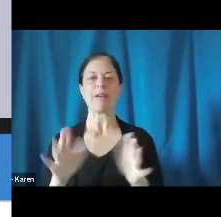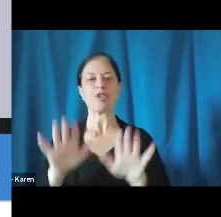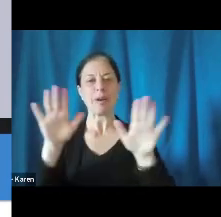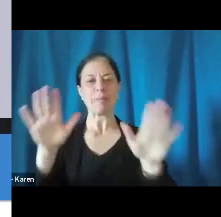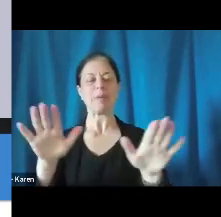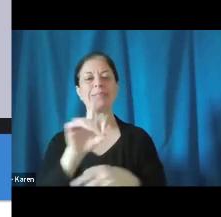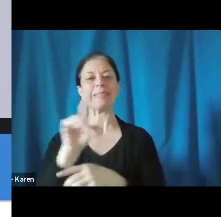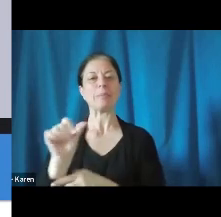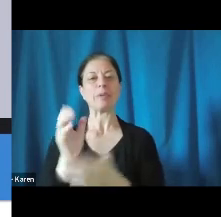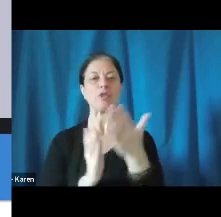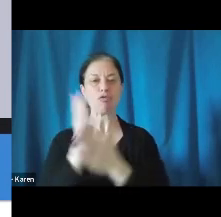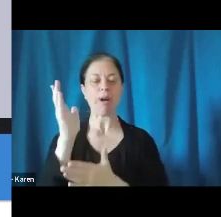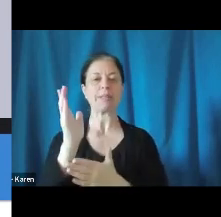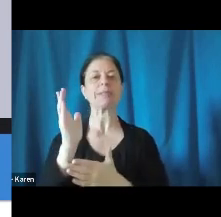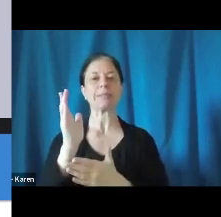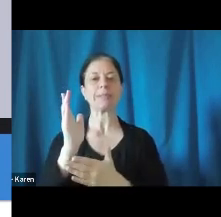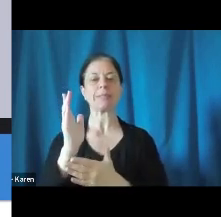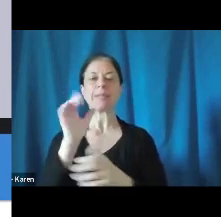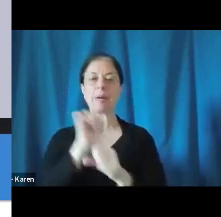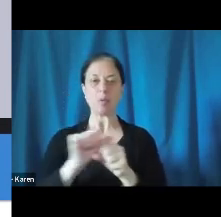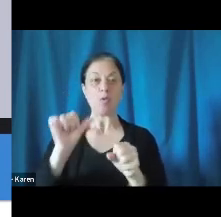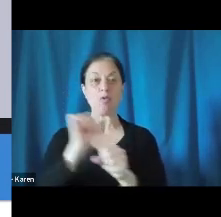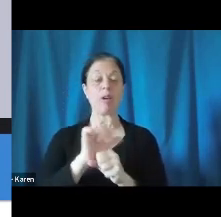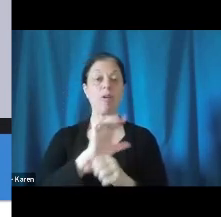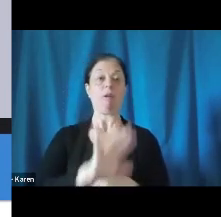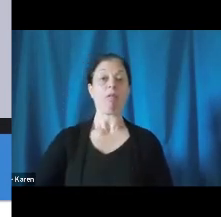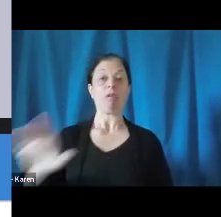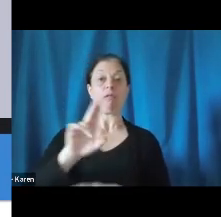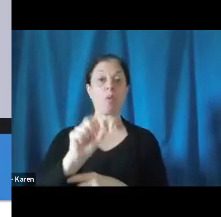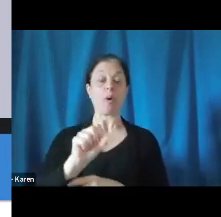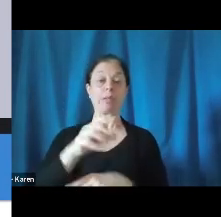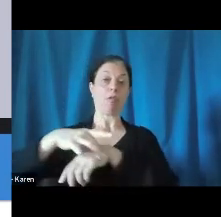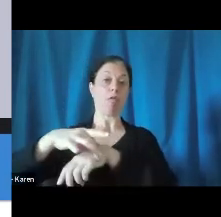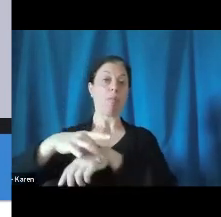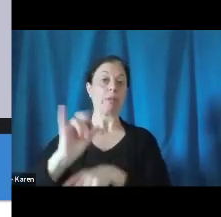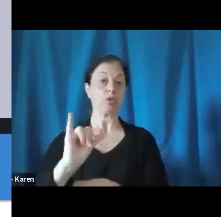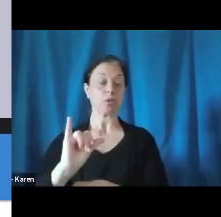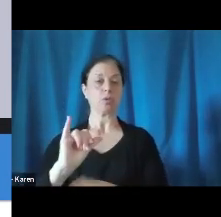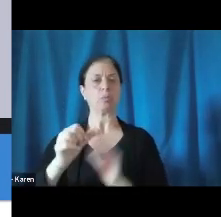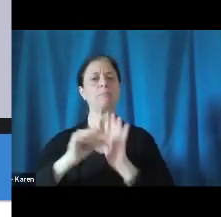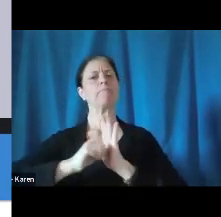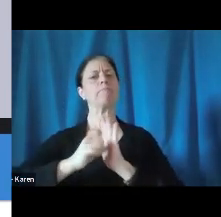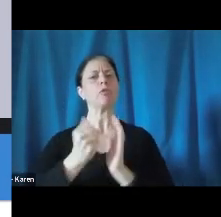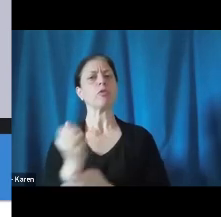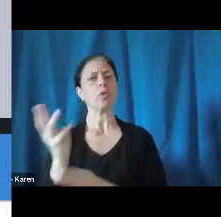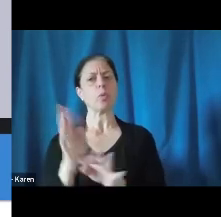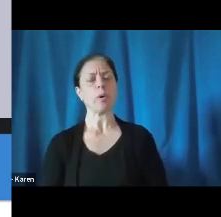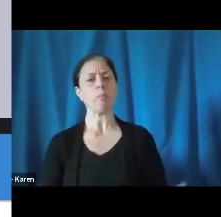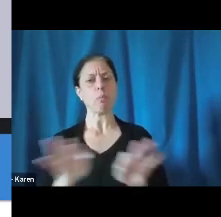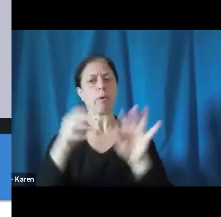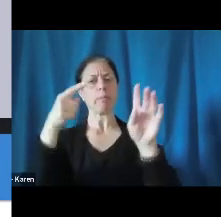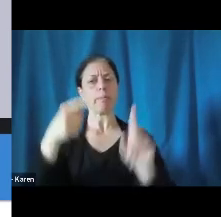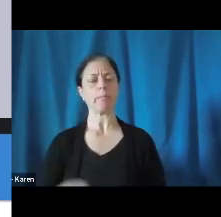But thank goodness disabled people are extremely resilient